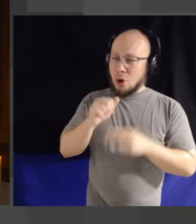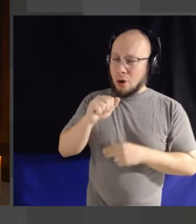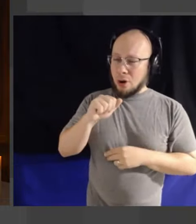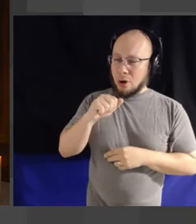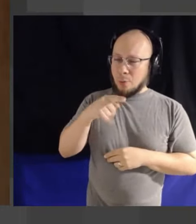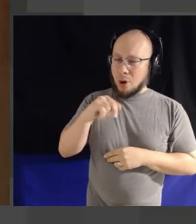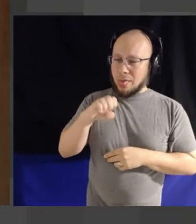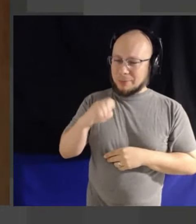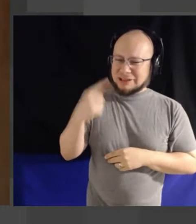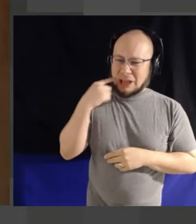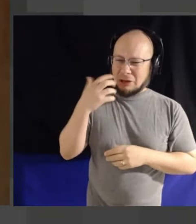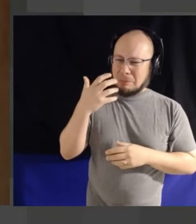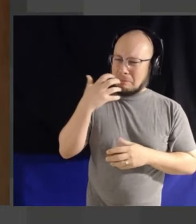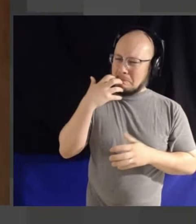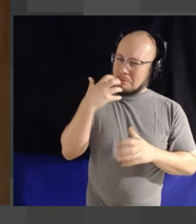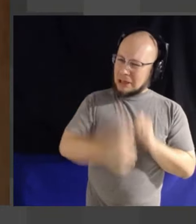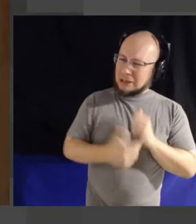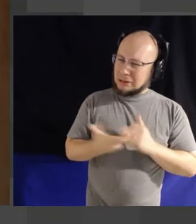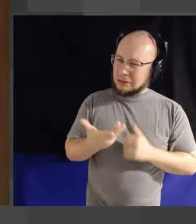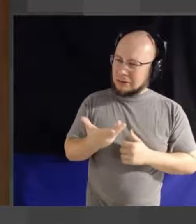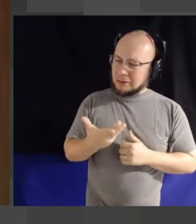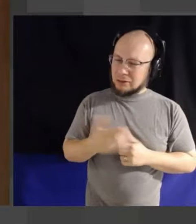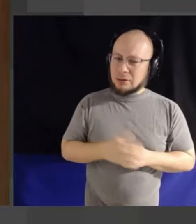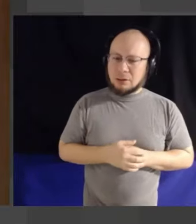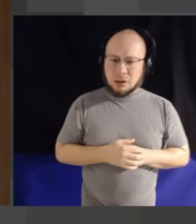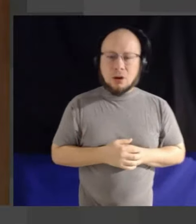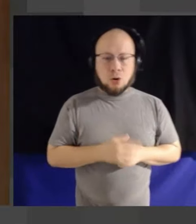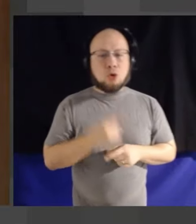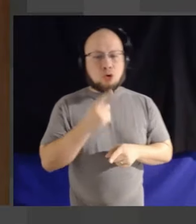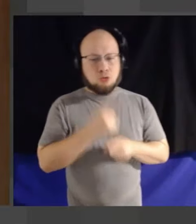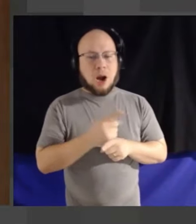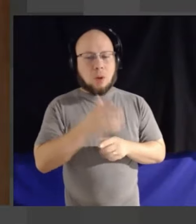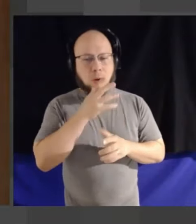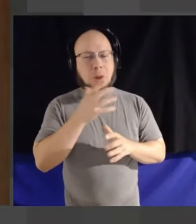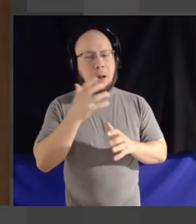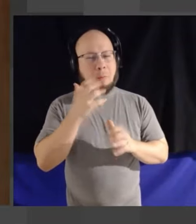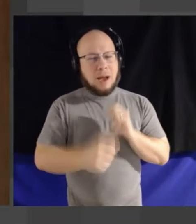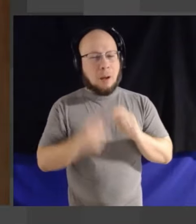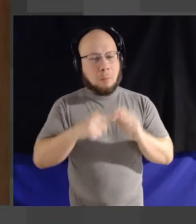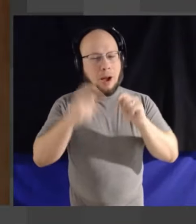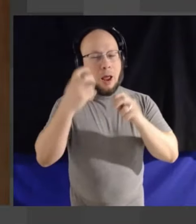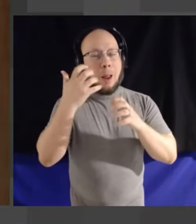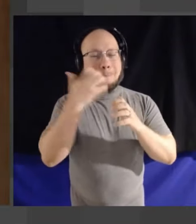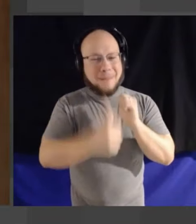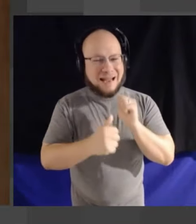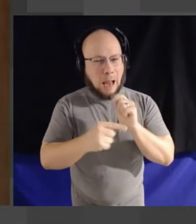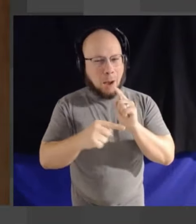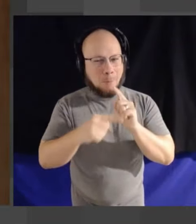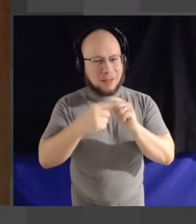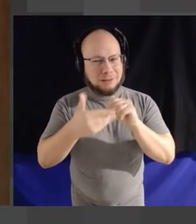WHEN YOU CALL SOMETHING APOCALYPSE IT SOUNDS VERY HARD.